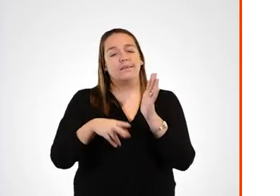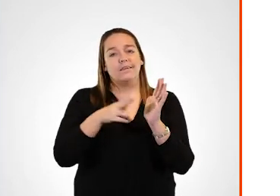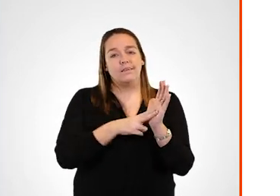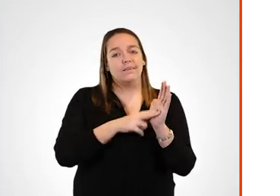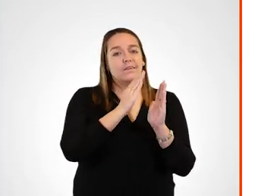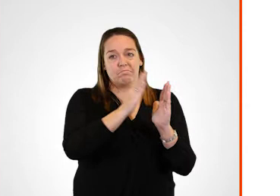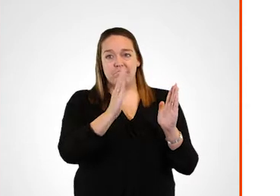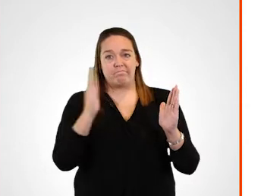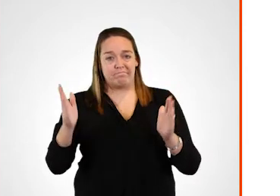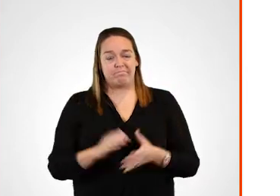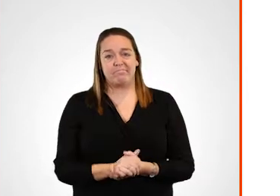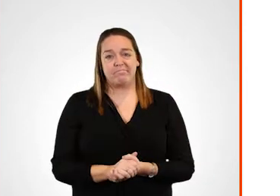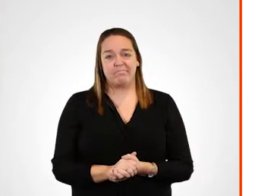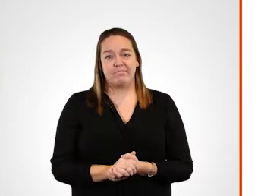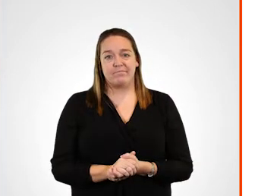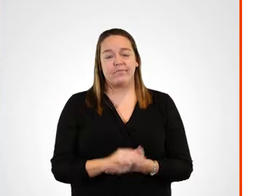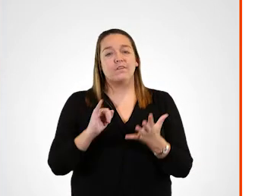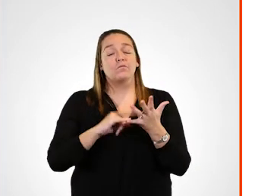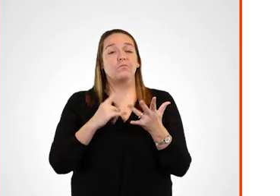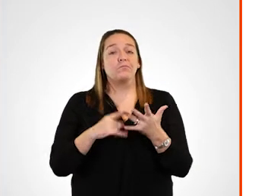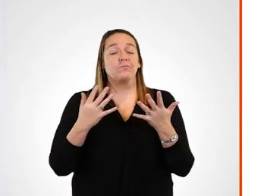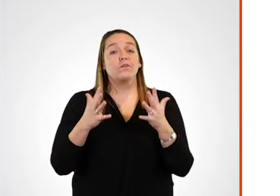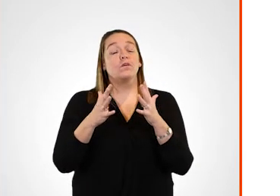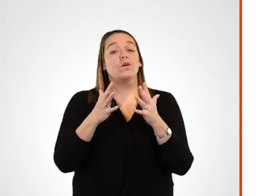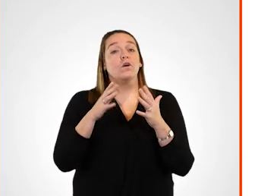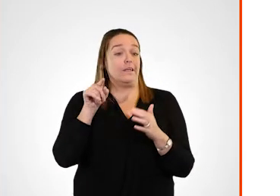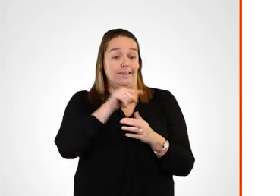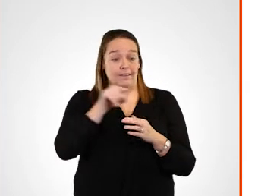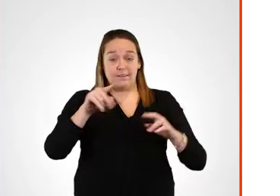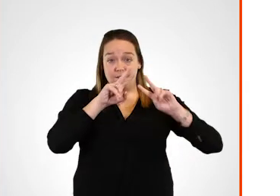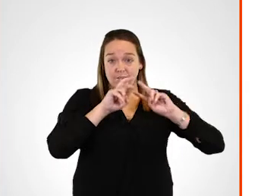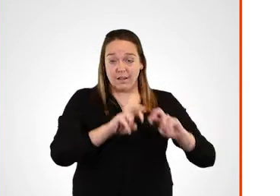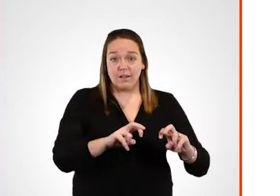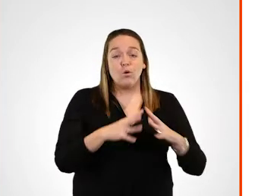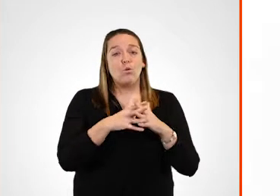Probably the take-home points from these studies are that young